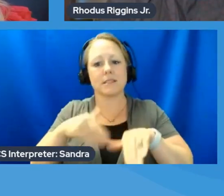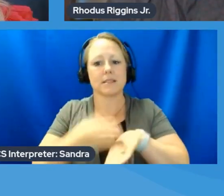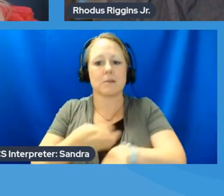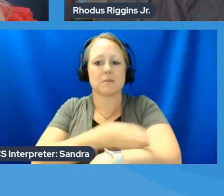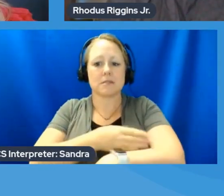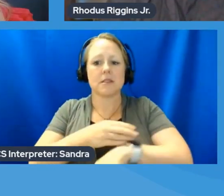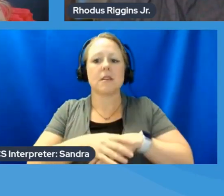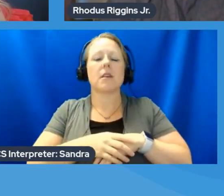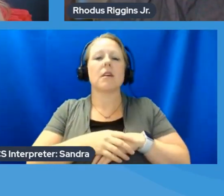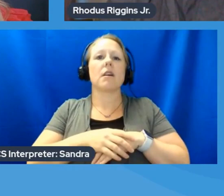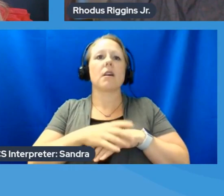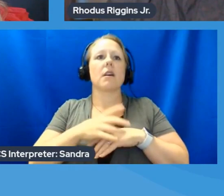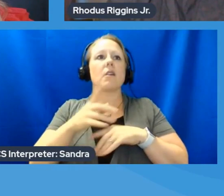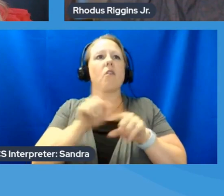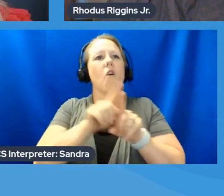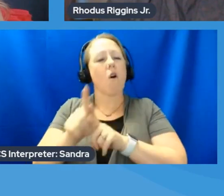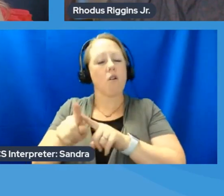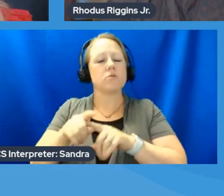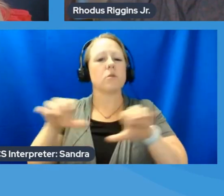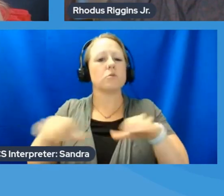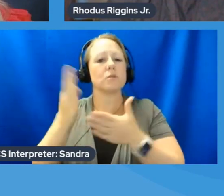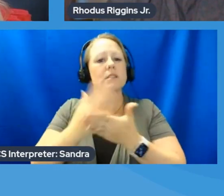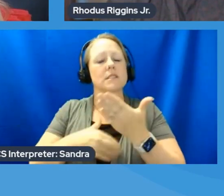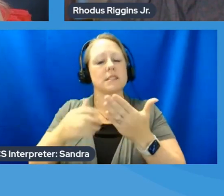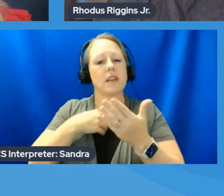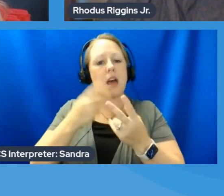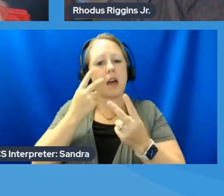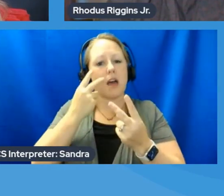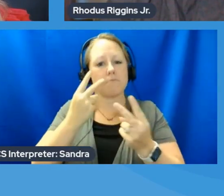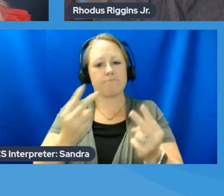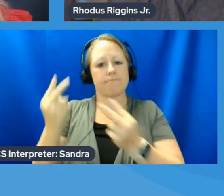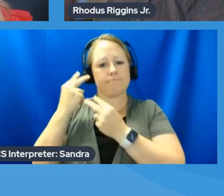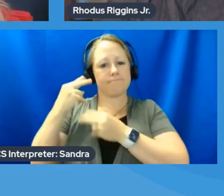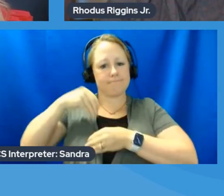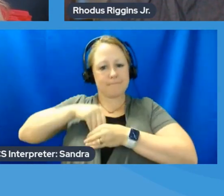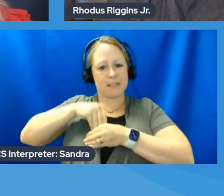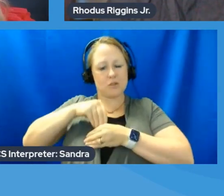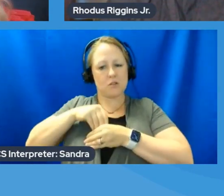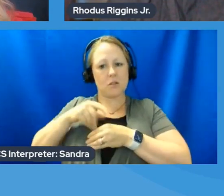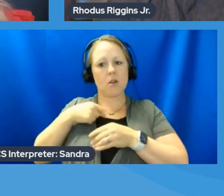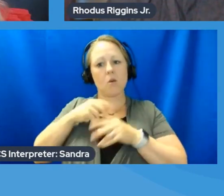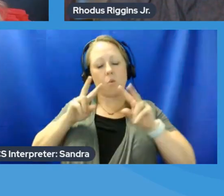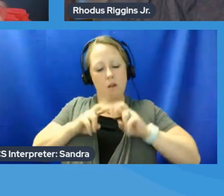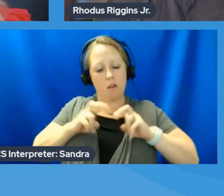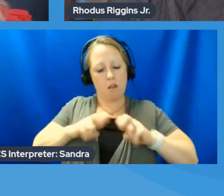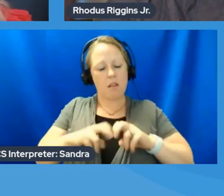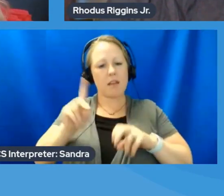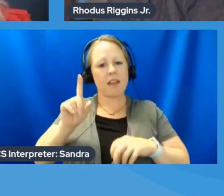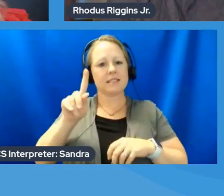we're also doing some reflection internally. And we're looking at data we are collecting on the TA support we provide